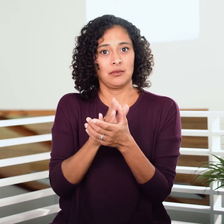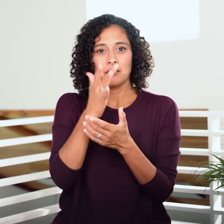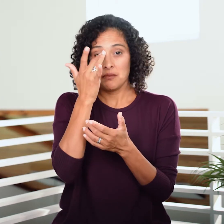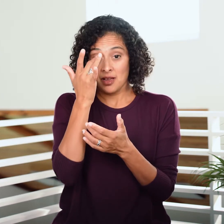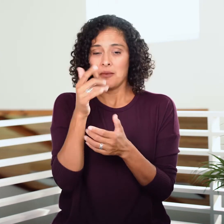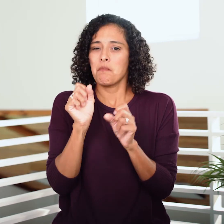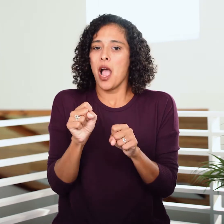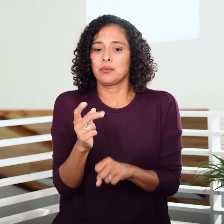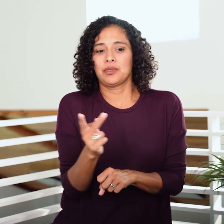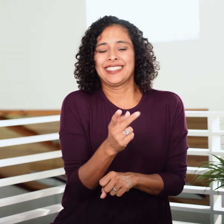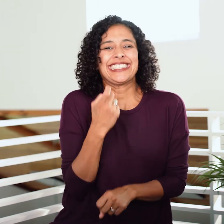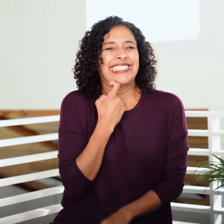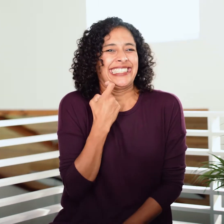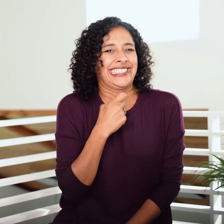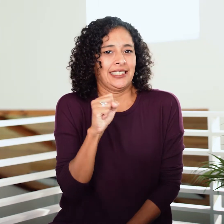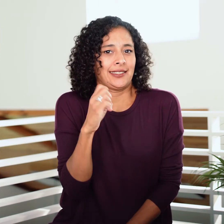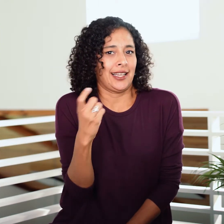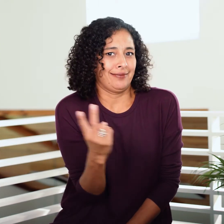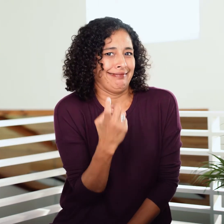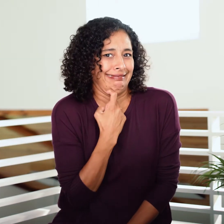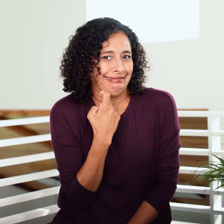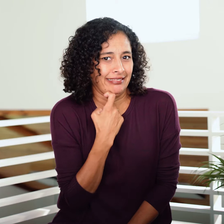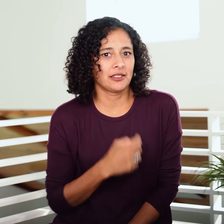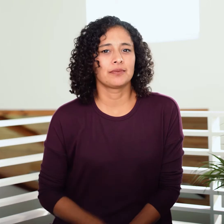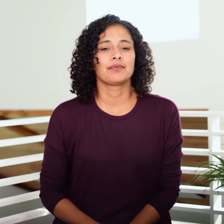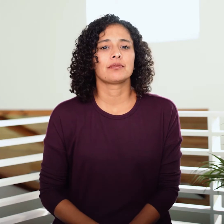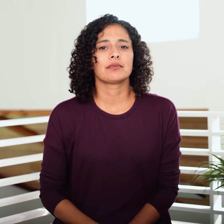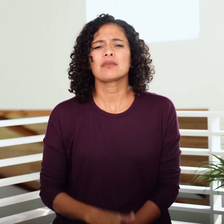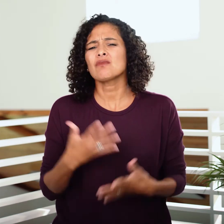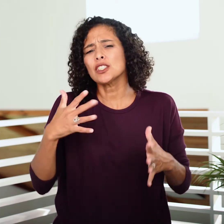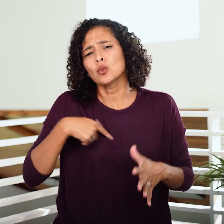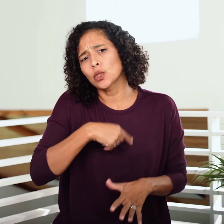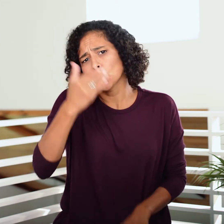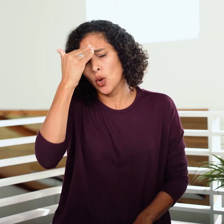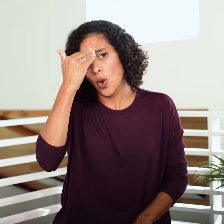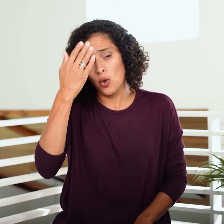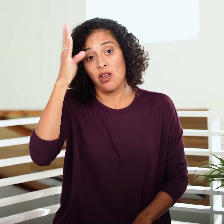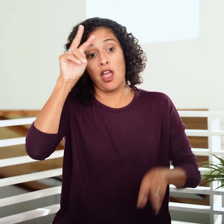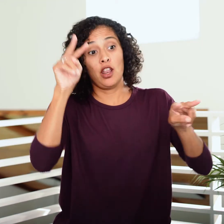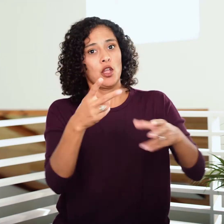since he’s the most recent man mentioned in the text. We already know God holds